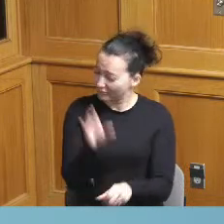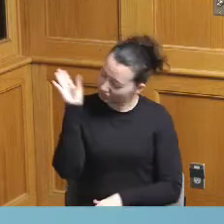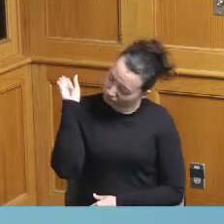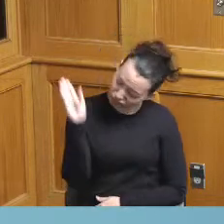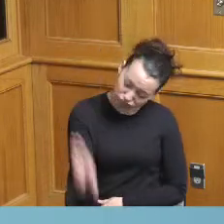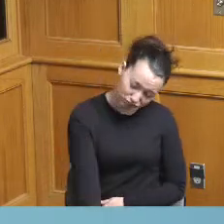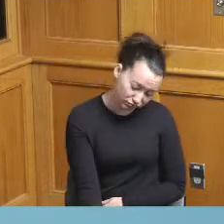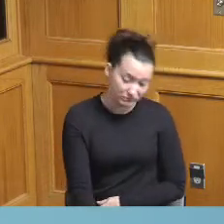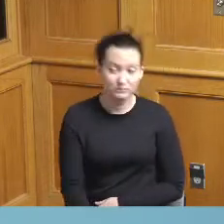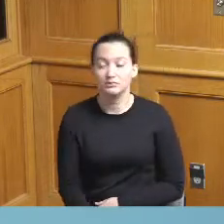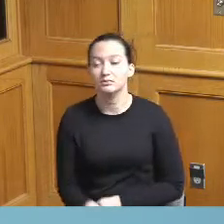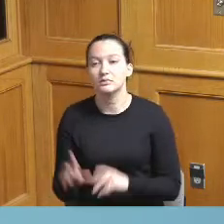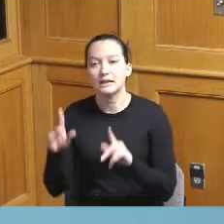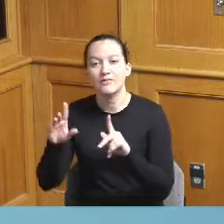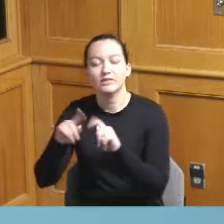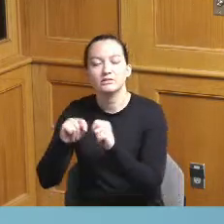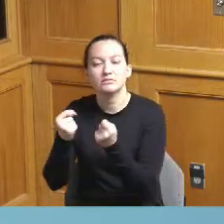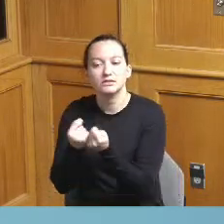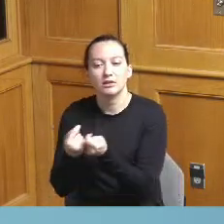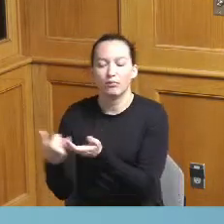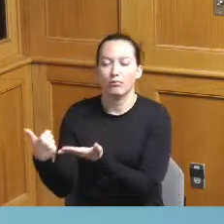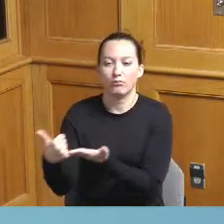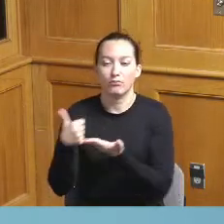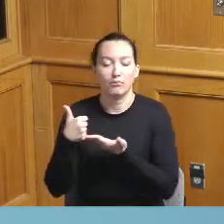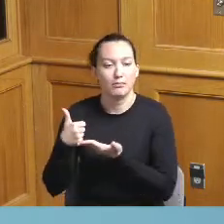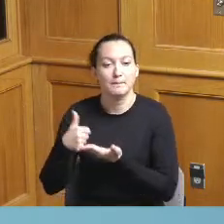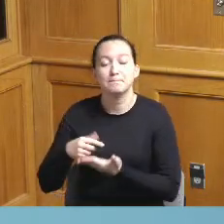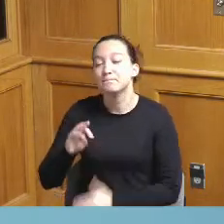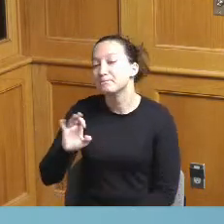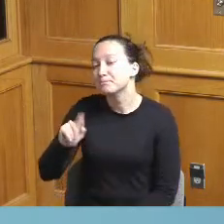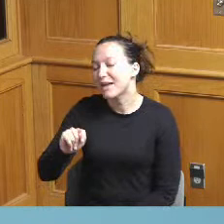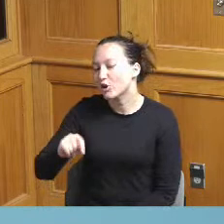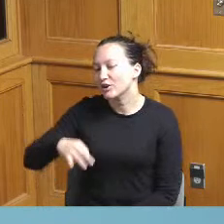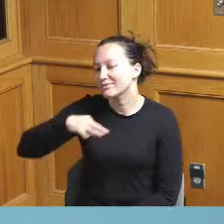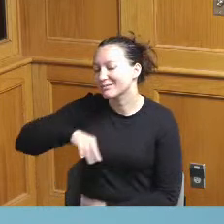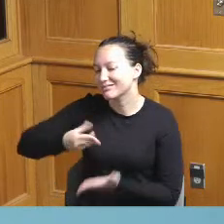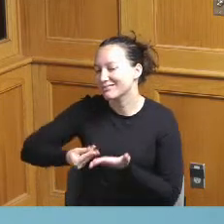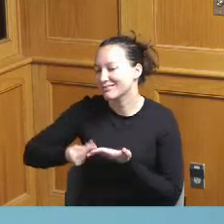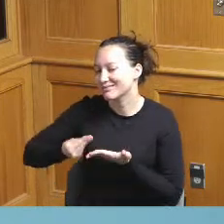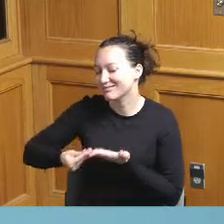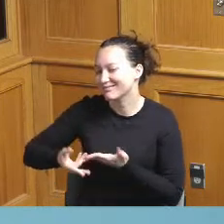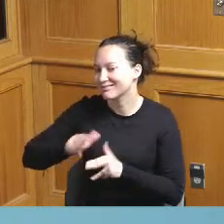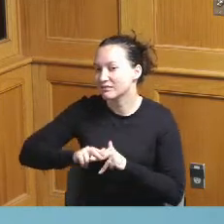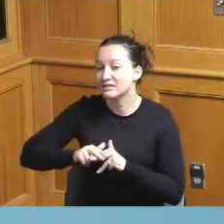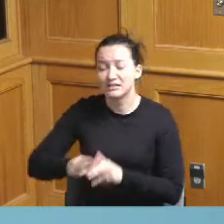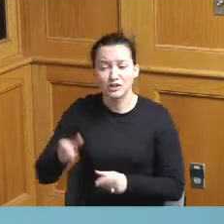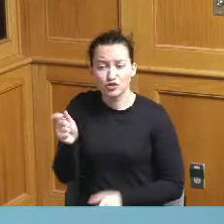providing a team approach merit-based raises and having a Judge that is seen as their co-worker